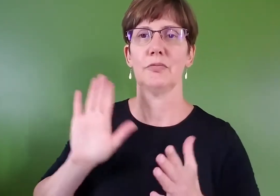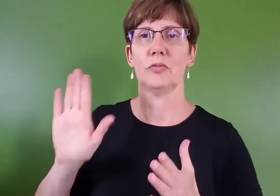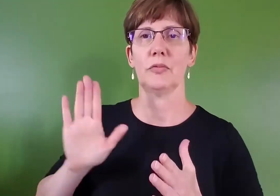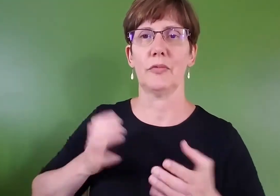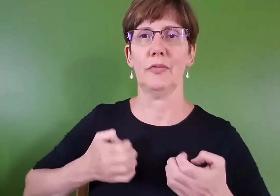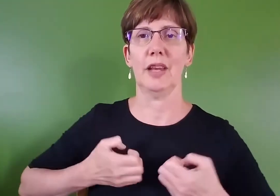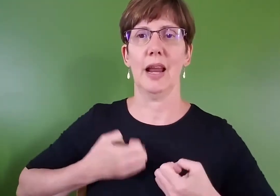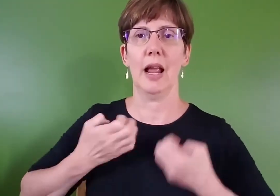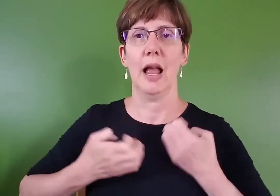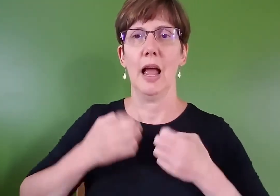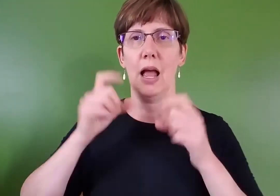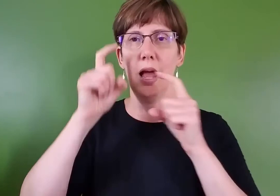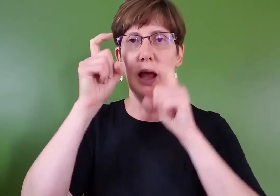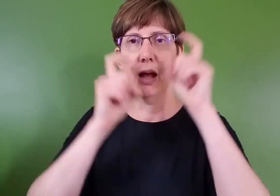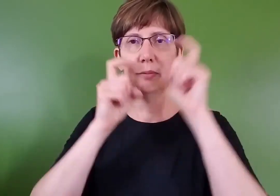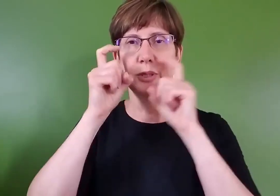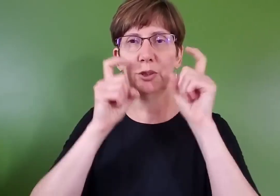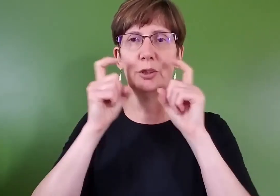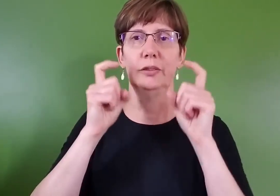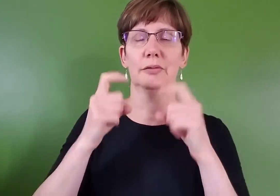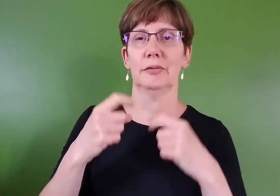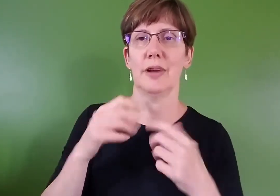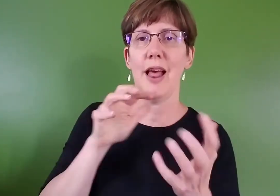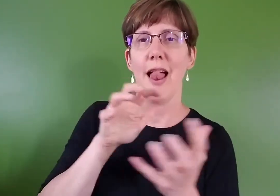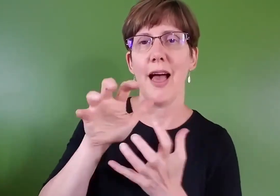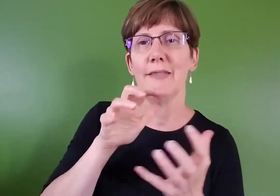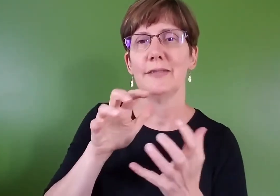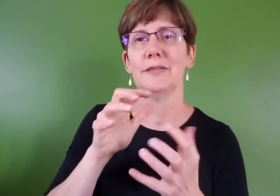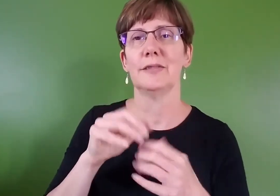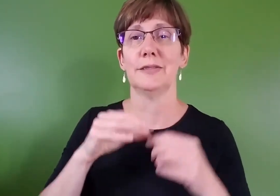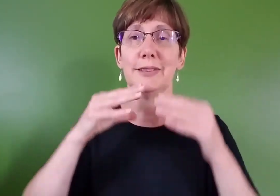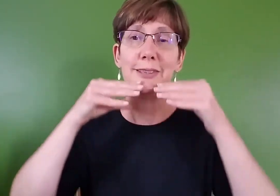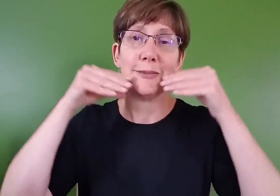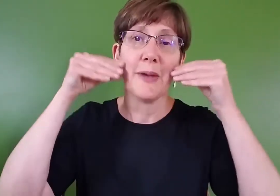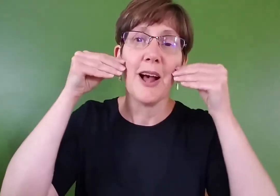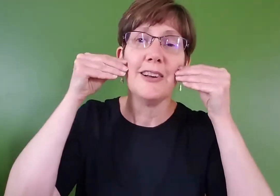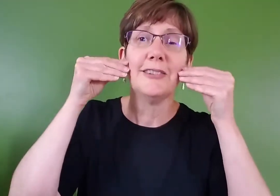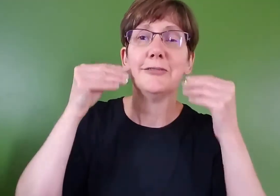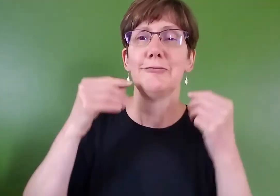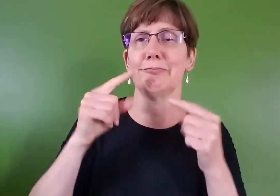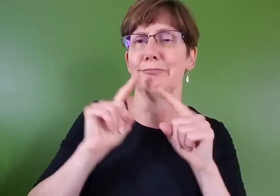a wide smile, or some other visual means.